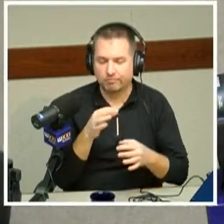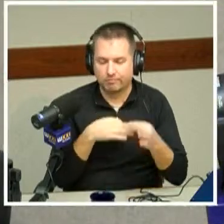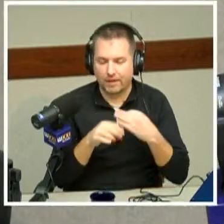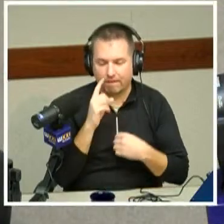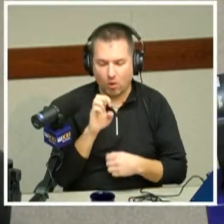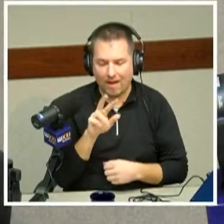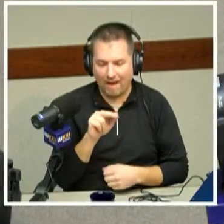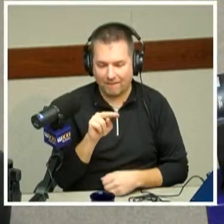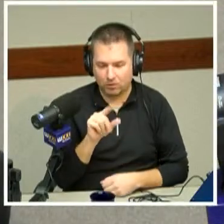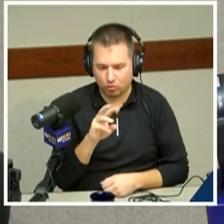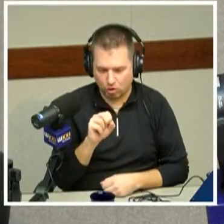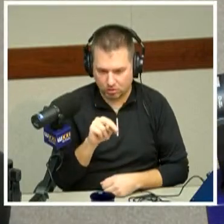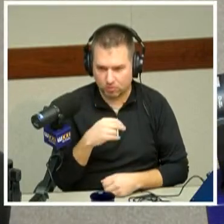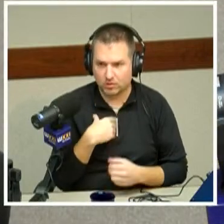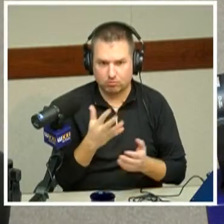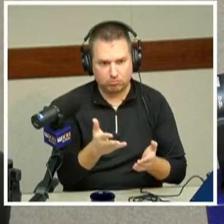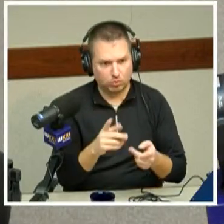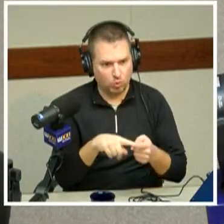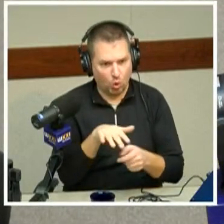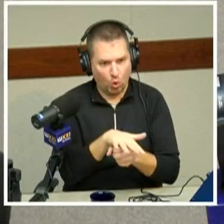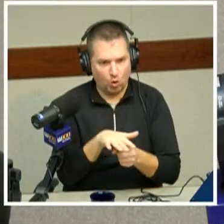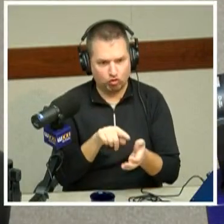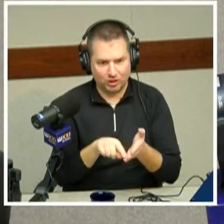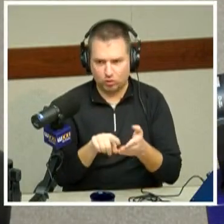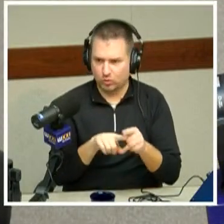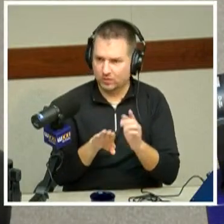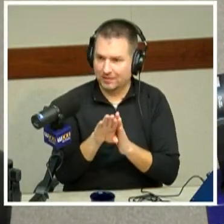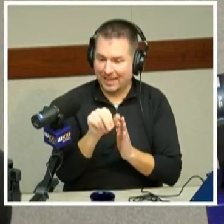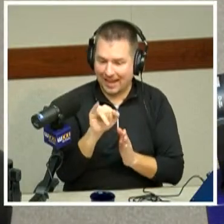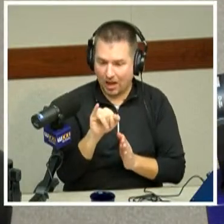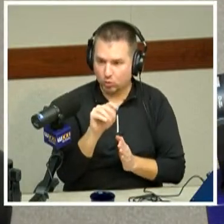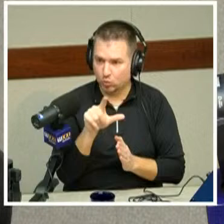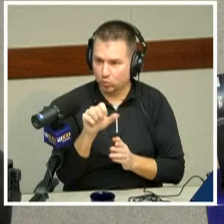today we're talking to local researchers on developing AI tools to assist hearing